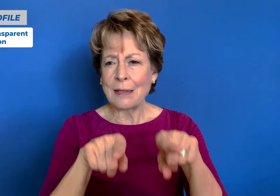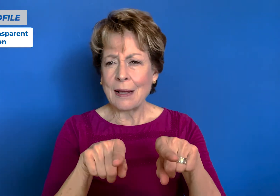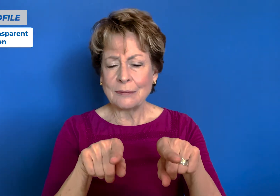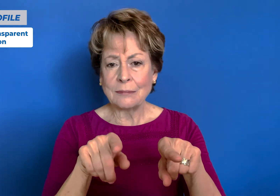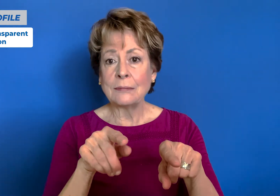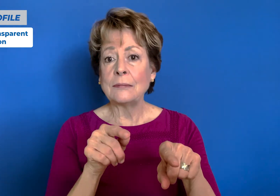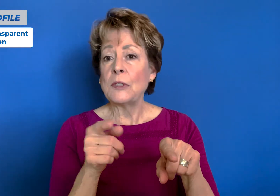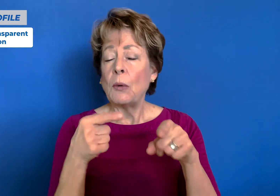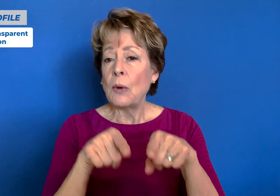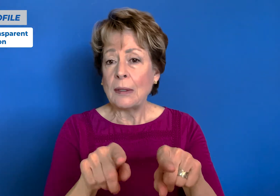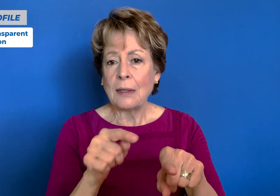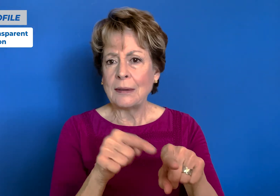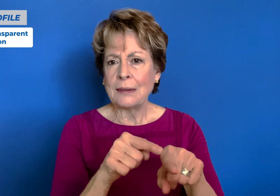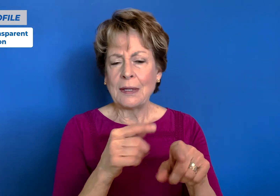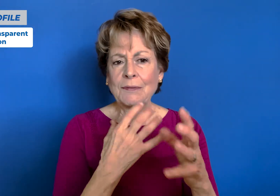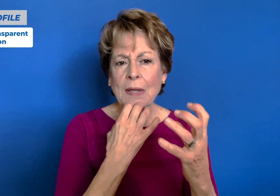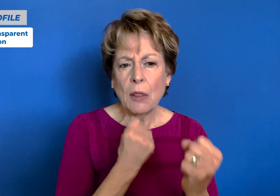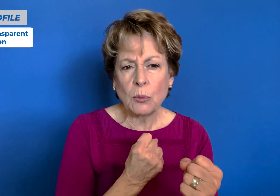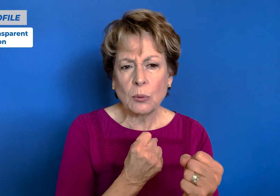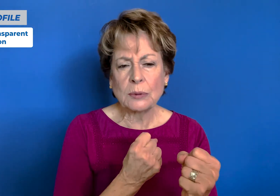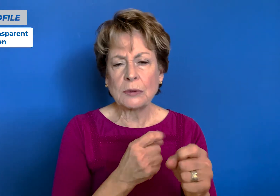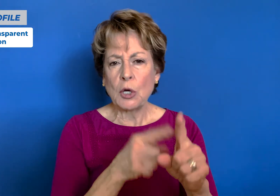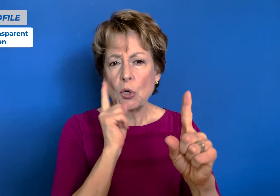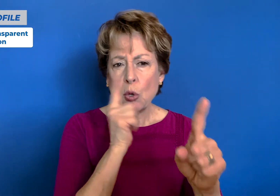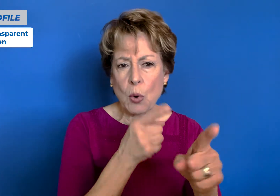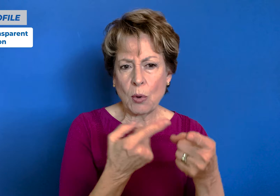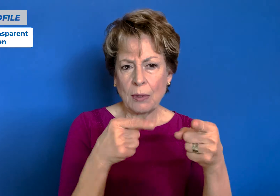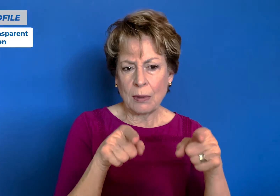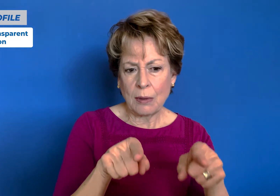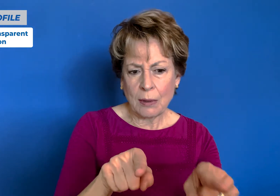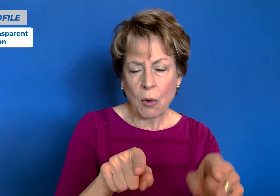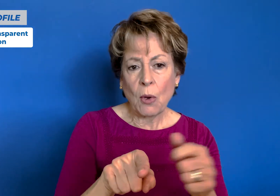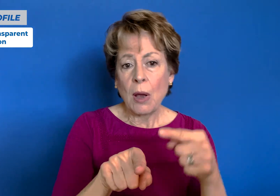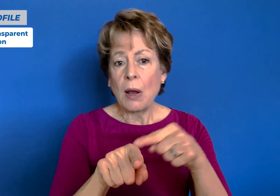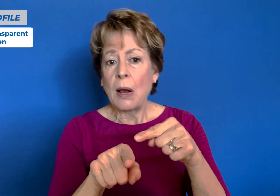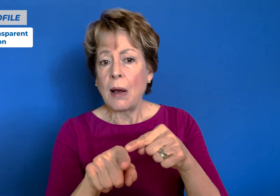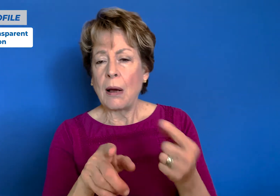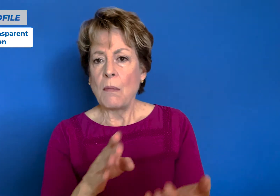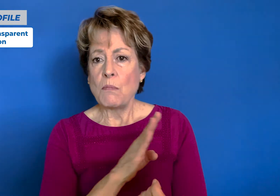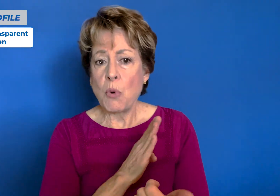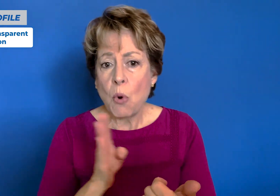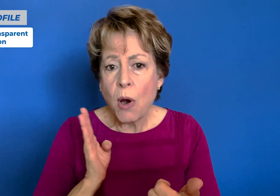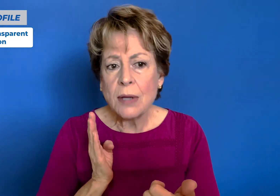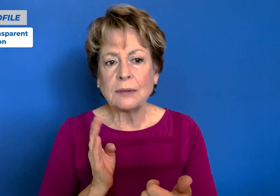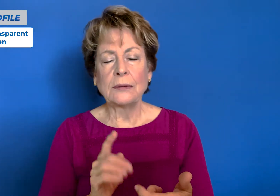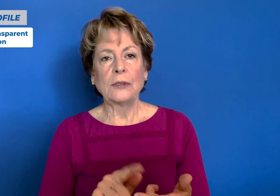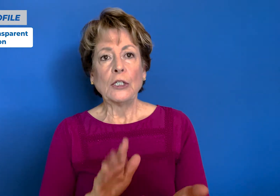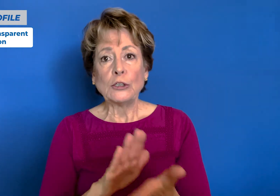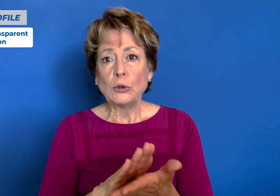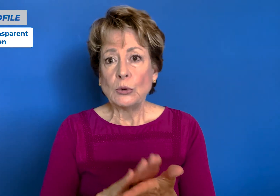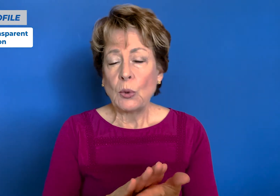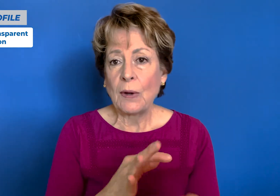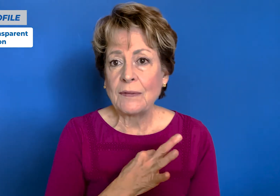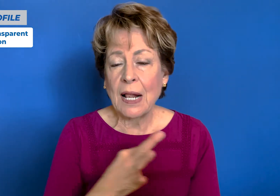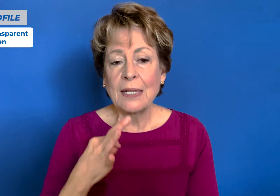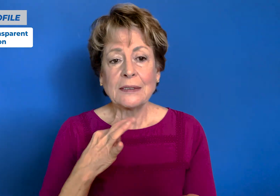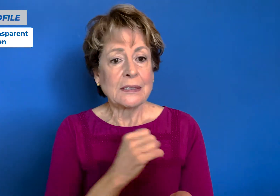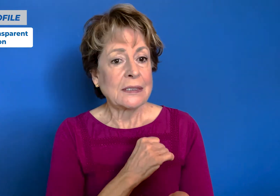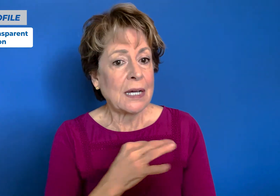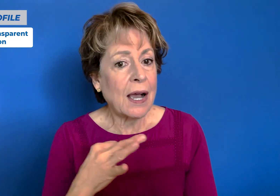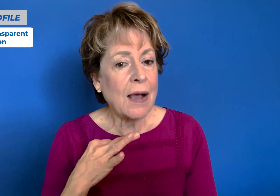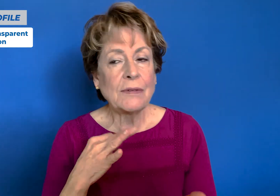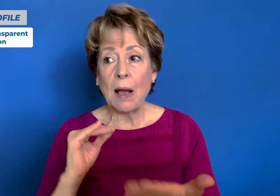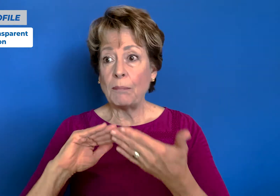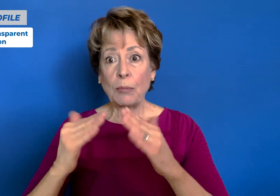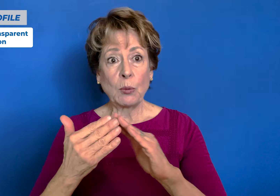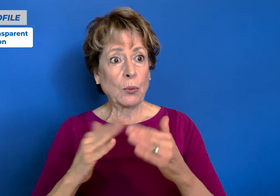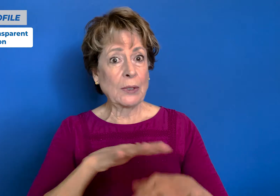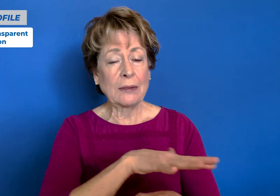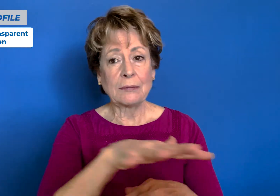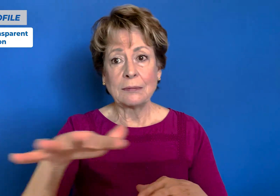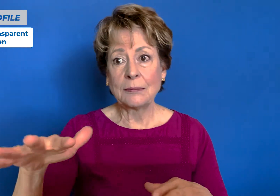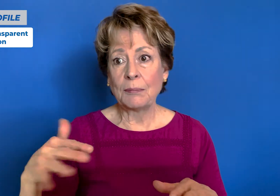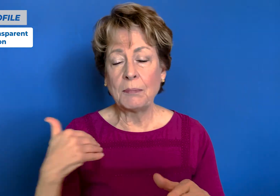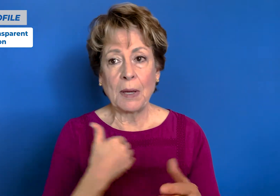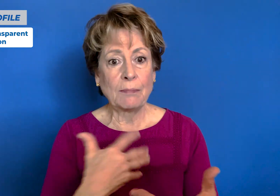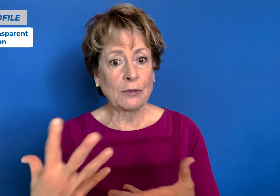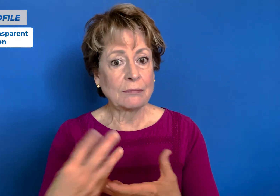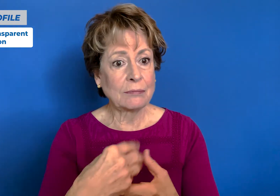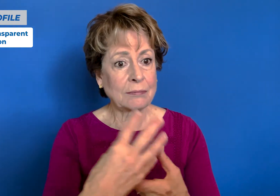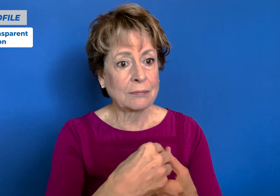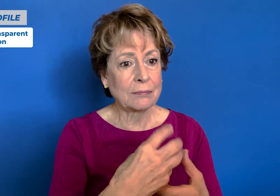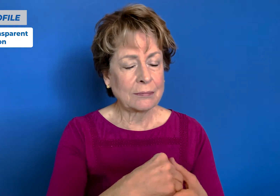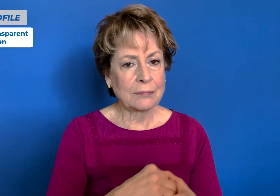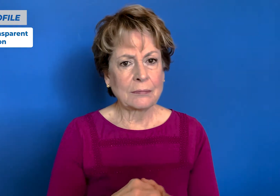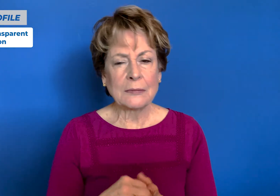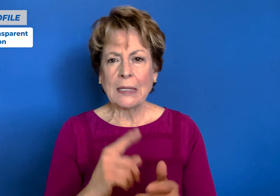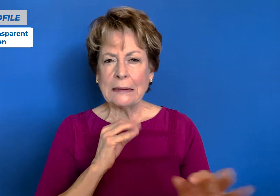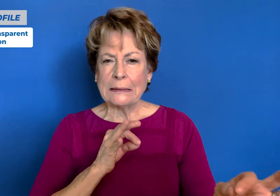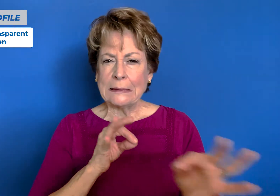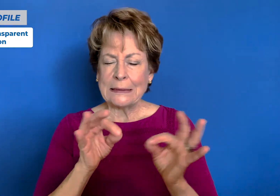Align values and goals among the Board, the school faculty and staff, and community members.